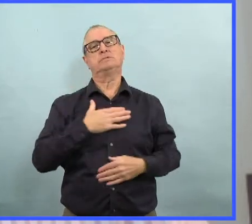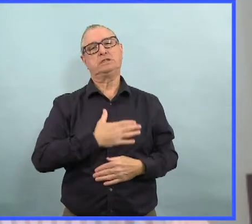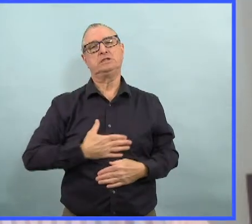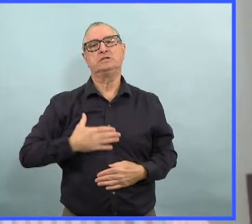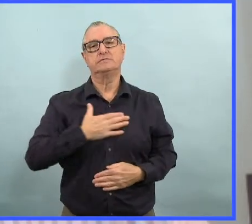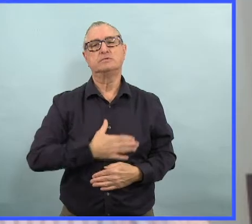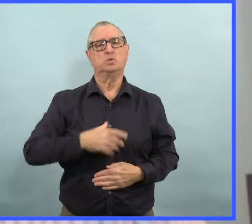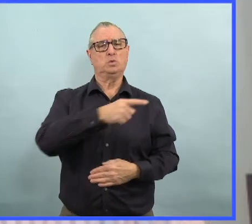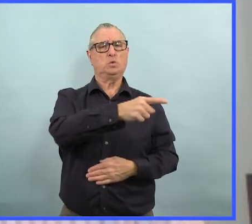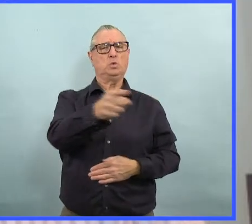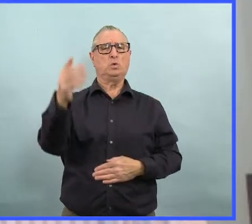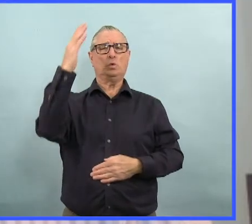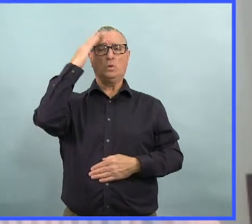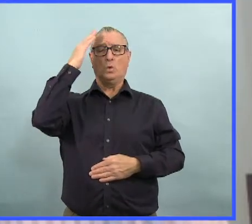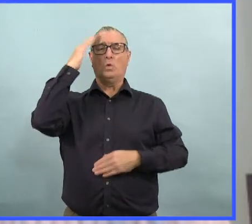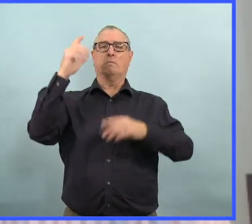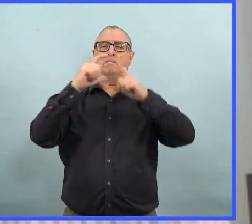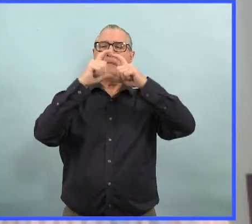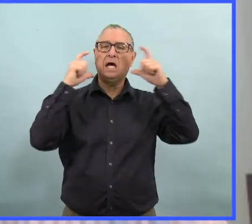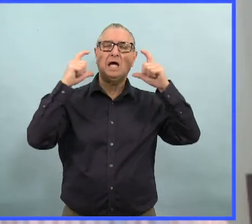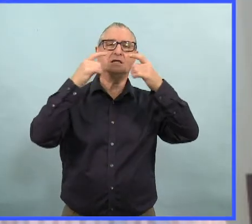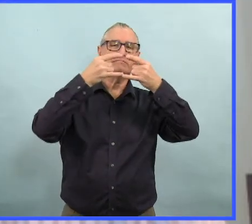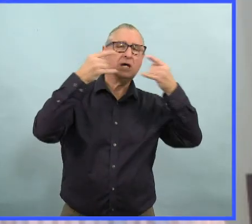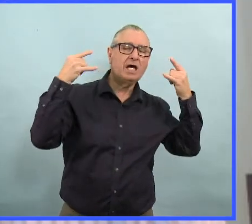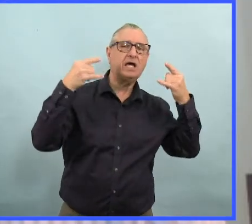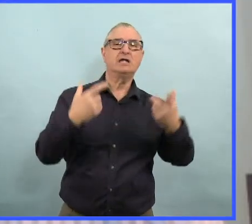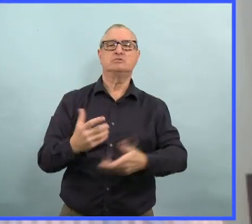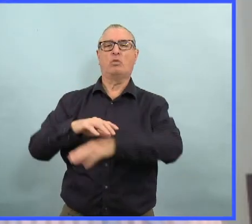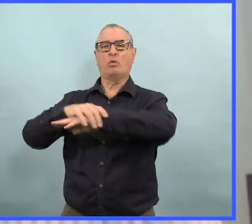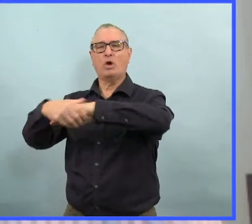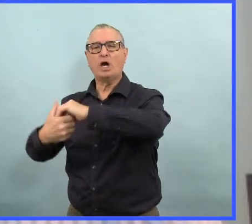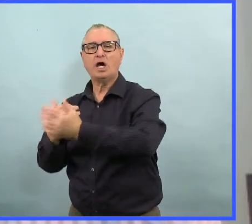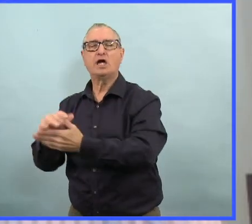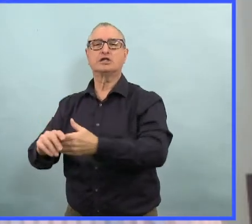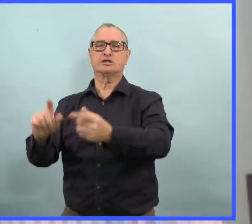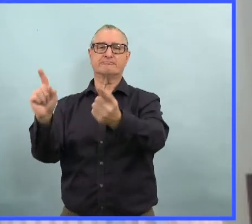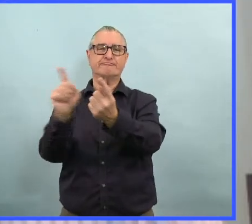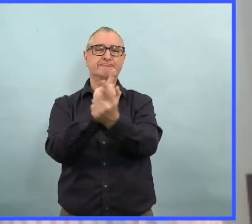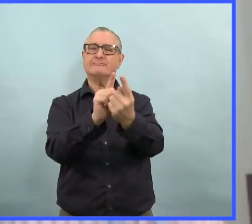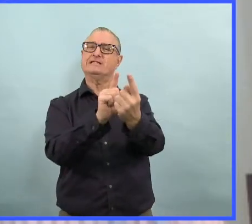and so those are other things that are in that toolbox that we still have wearing a properly